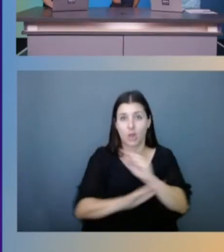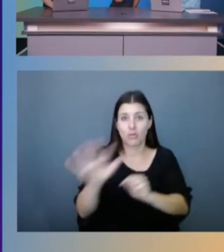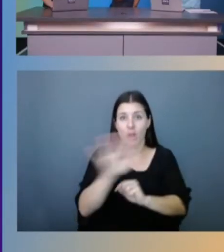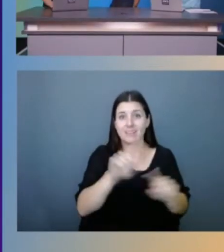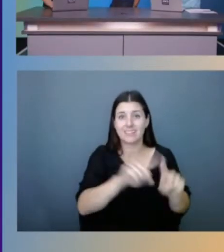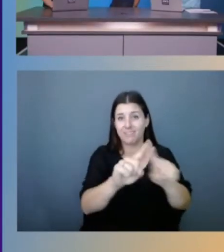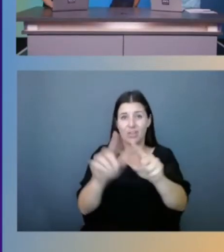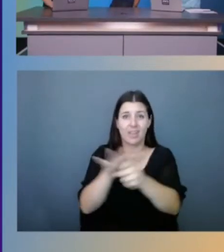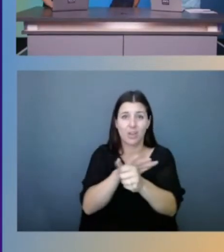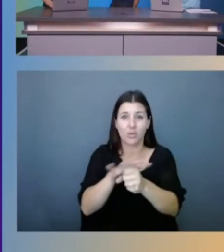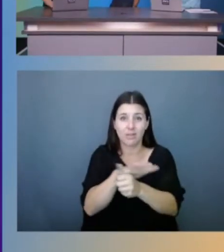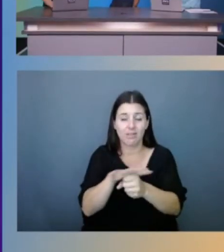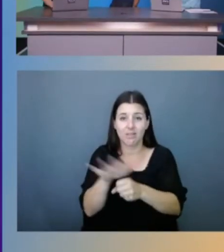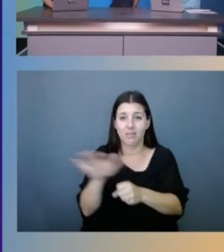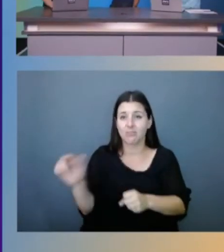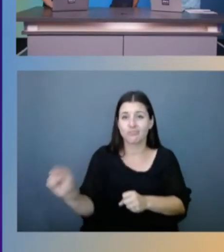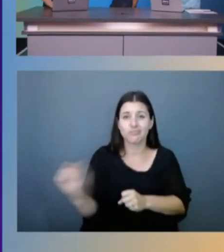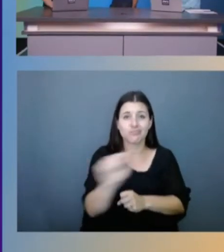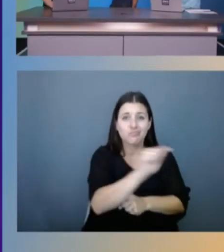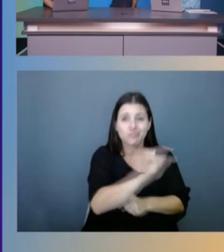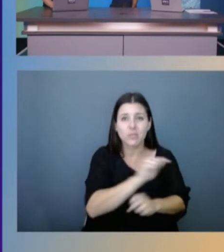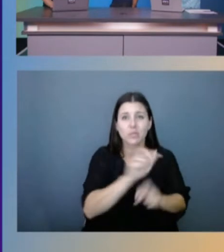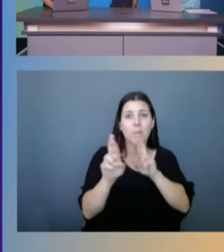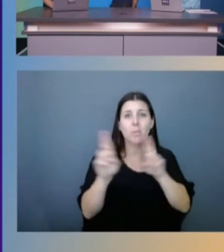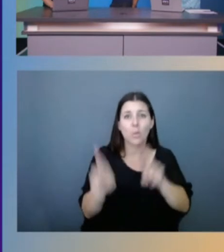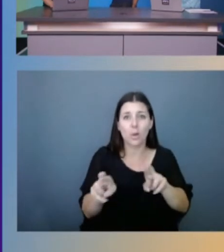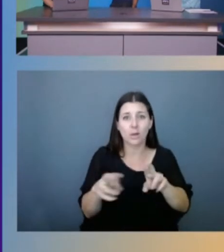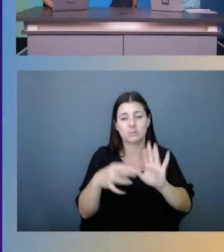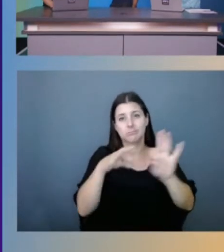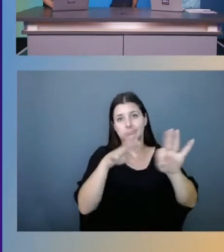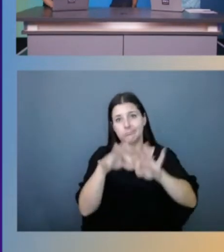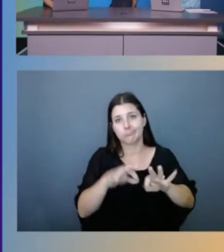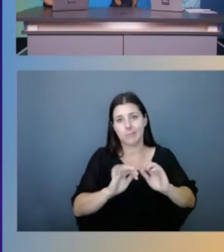which talks about how migrating your on premises workload